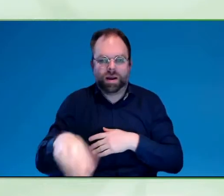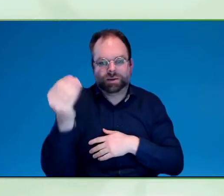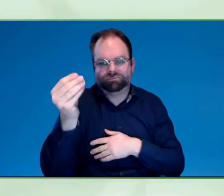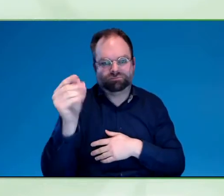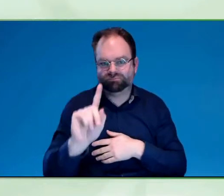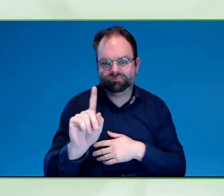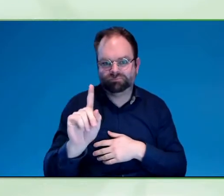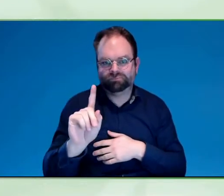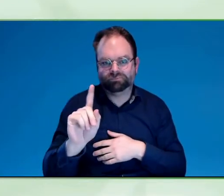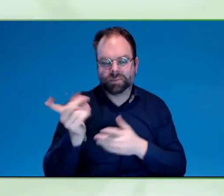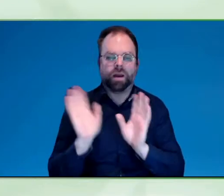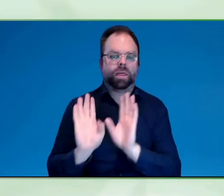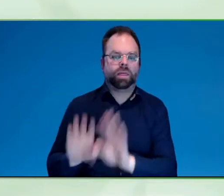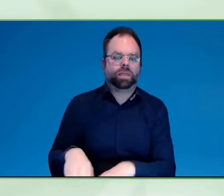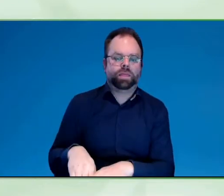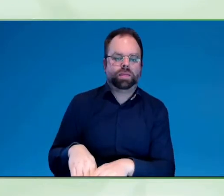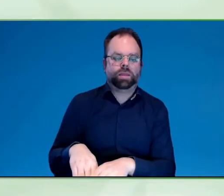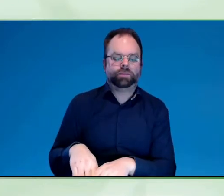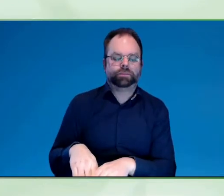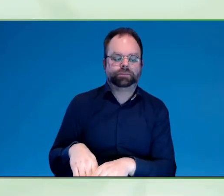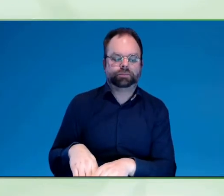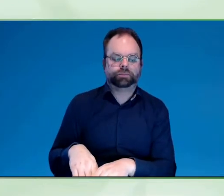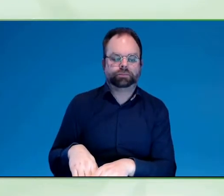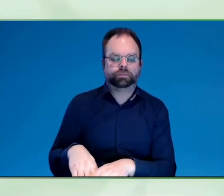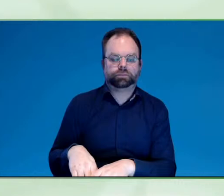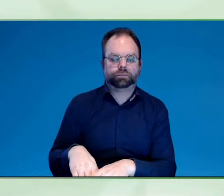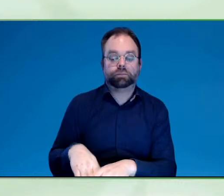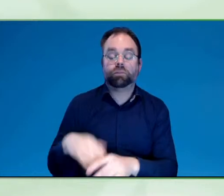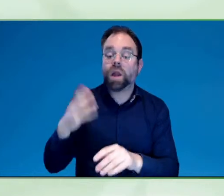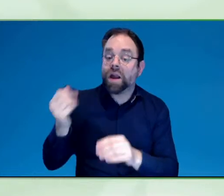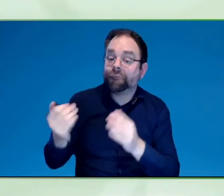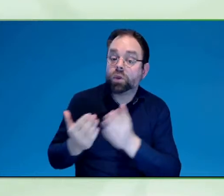How do we harness these technologies so that people know how to use them.